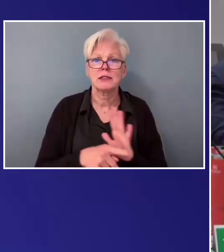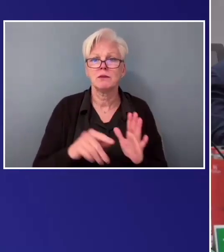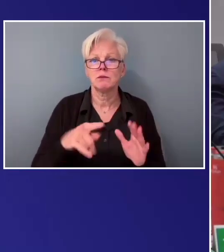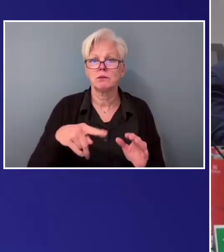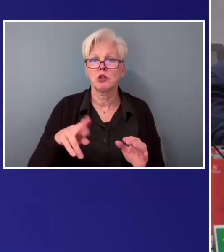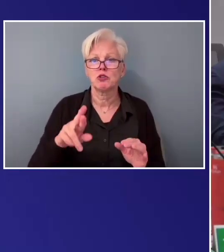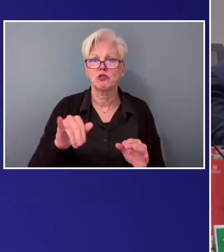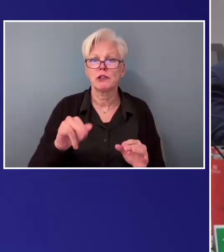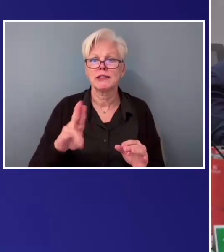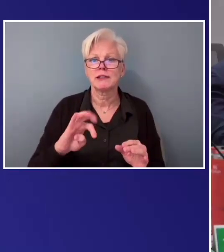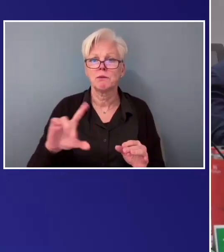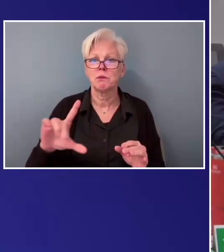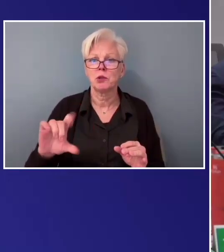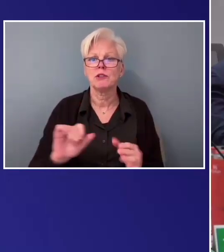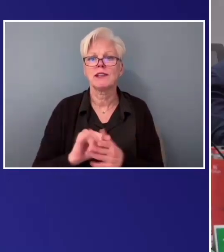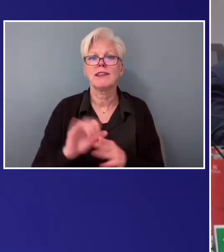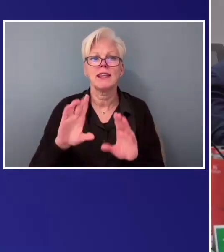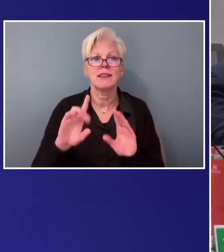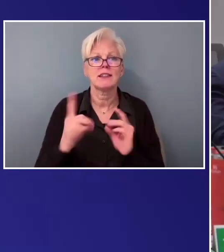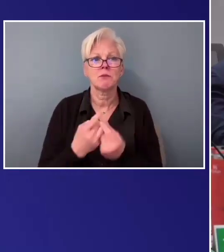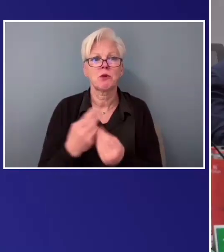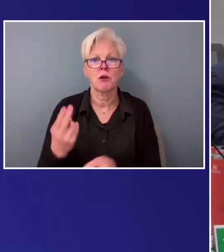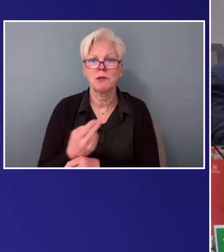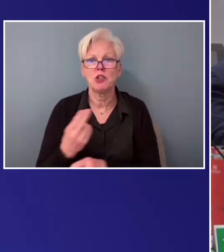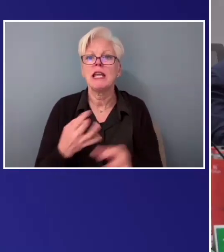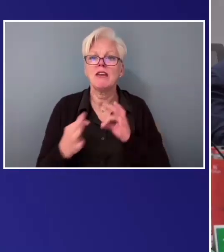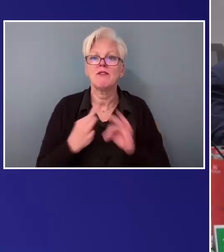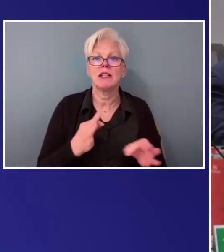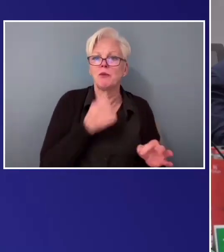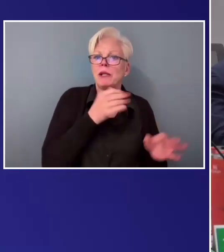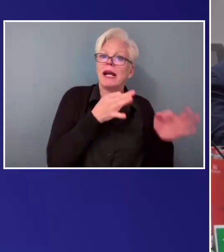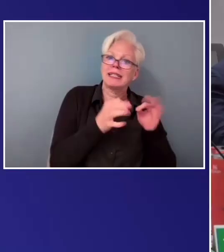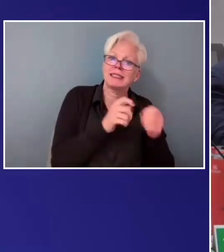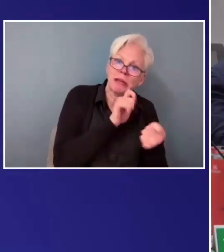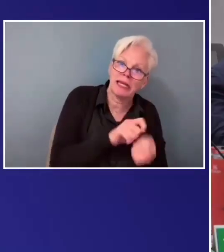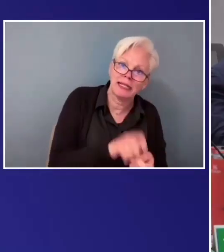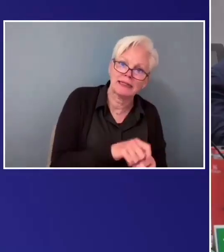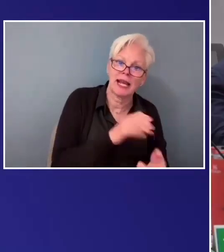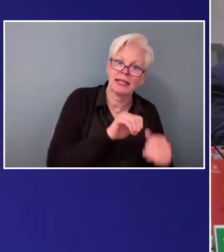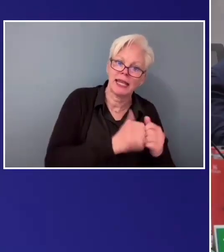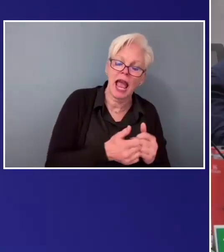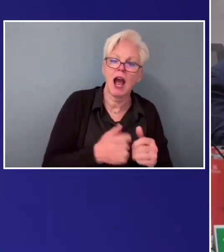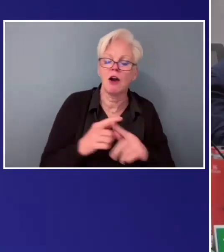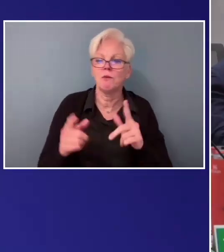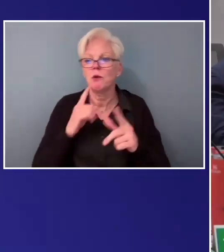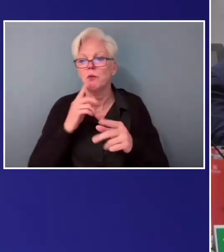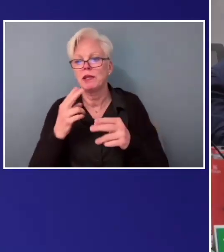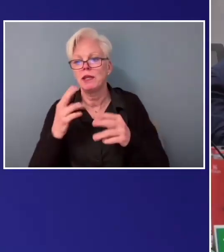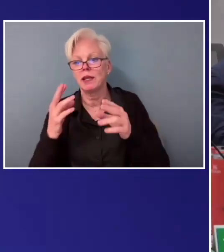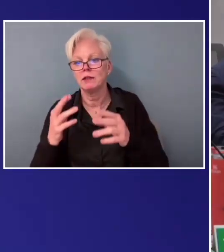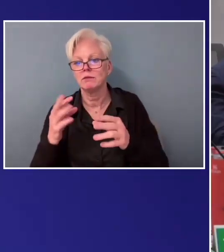into the exact way that we plan to or yeah, we can talk about other kinds of